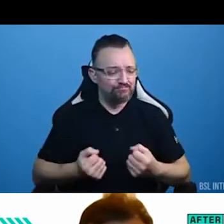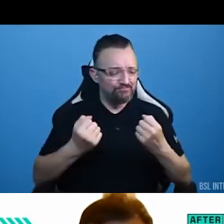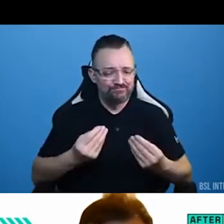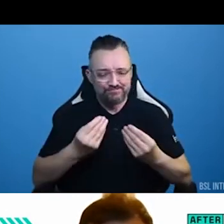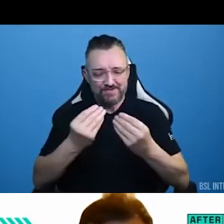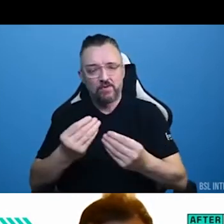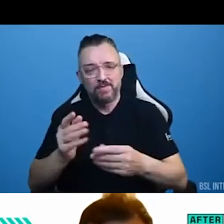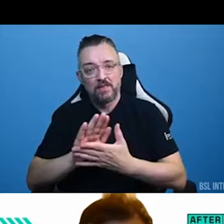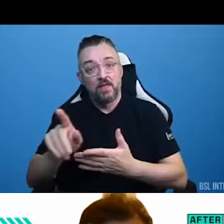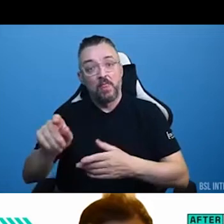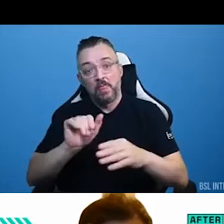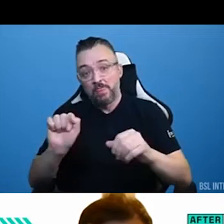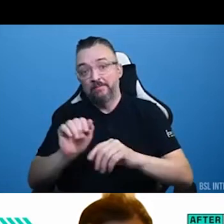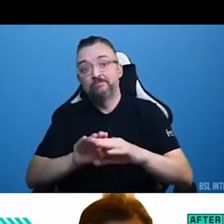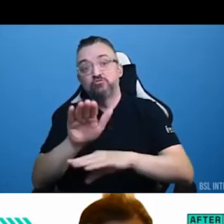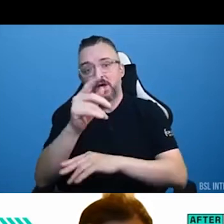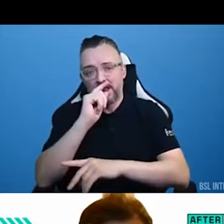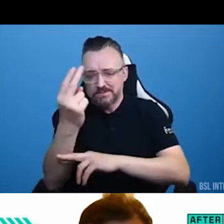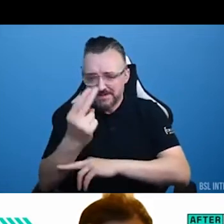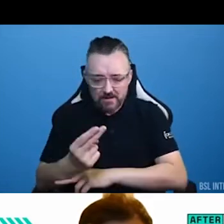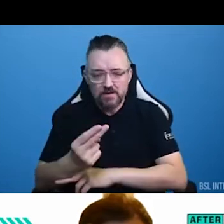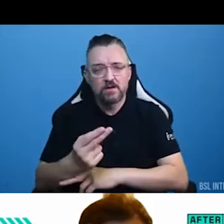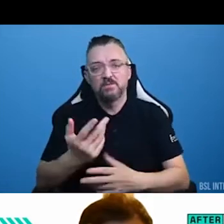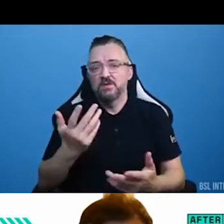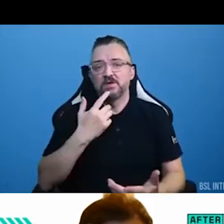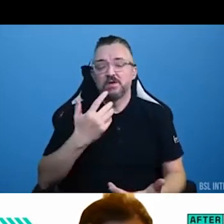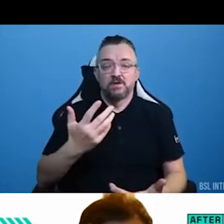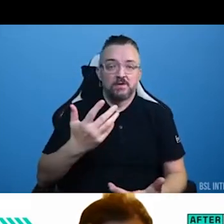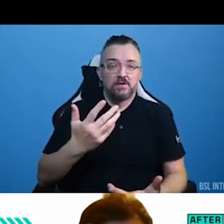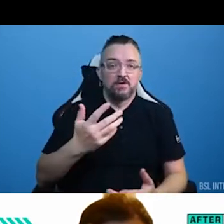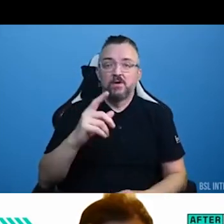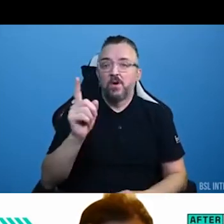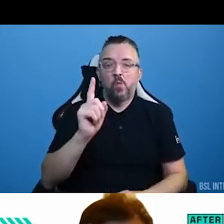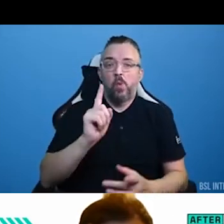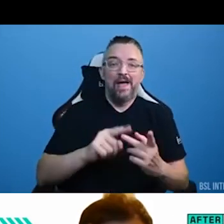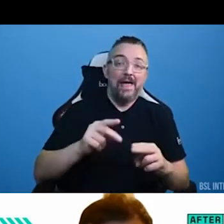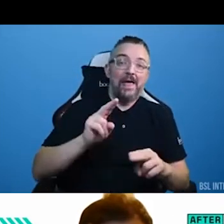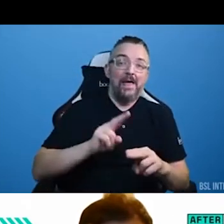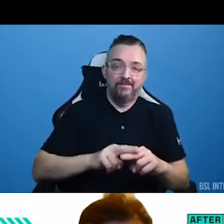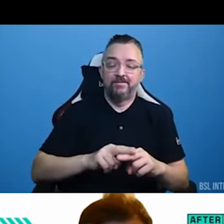So again, in the spirit of the "What if," as we go through the Q&A, I'm gonna kind of ask everybody